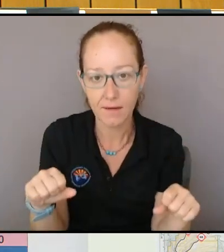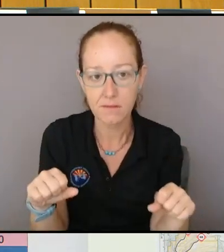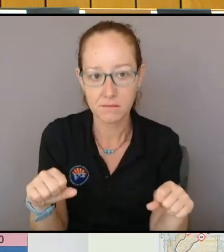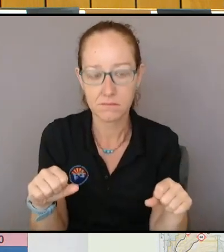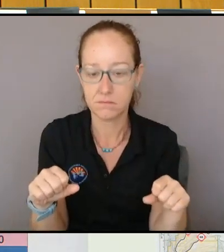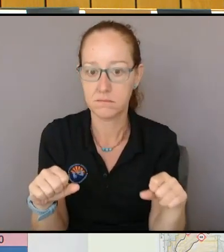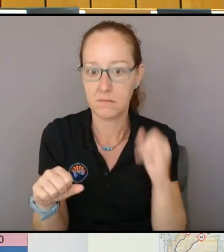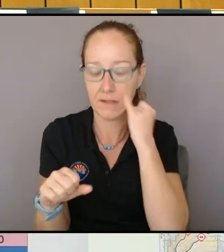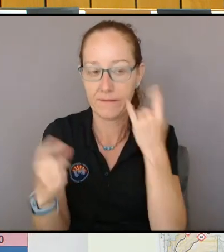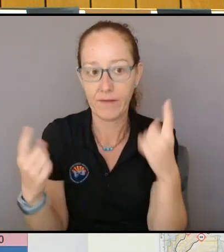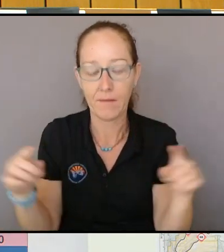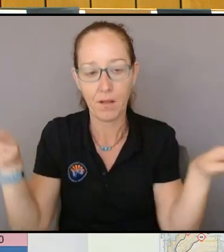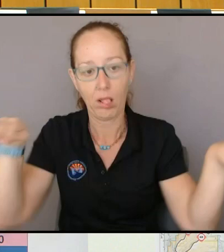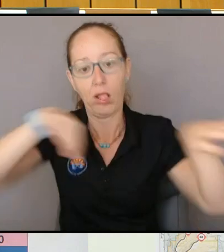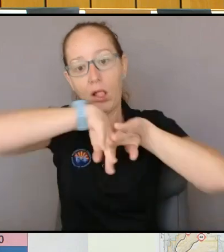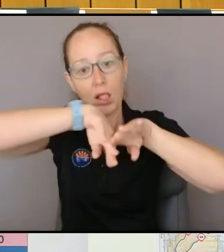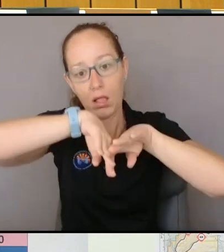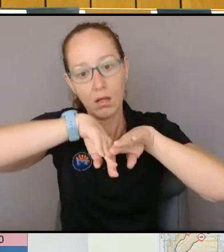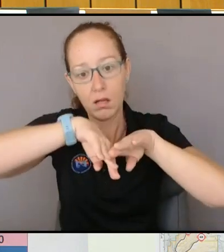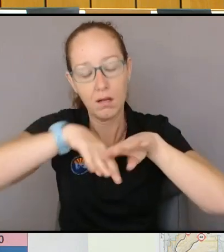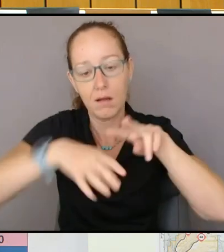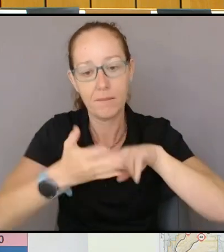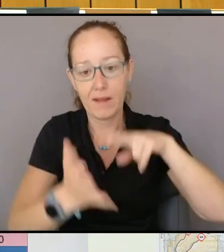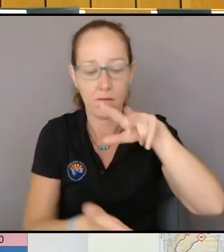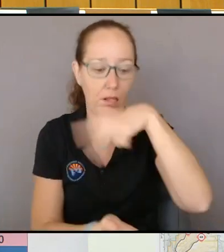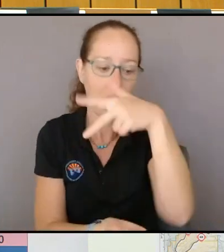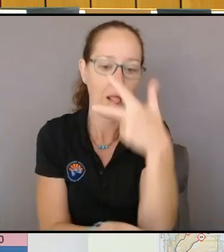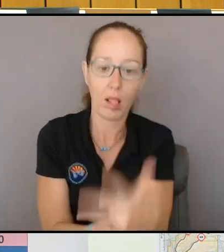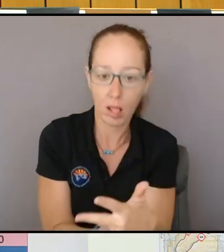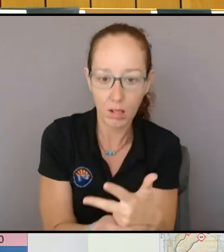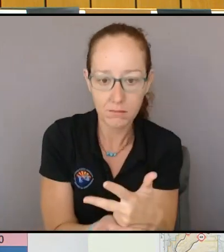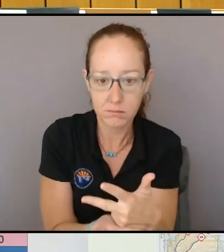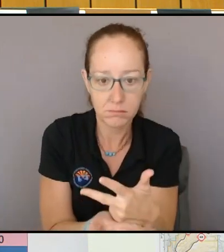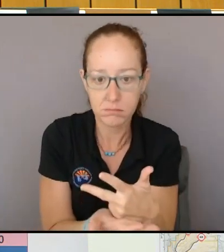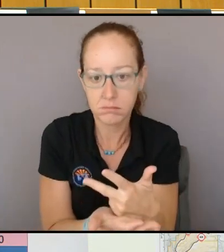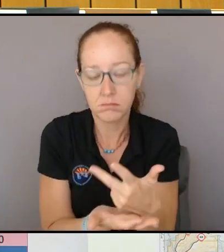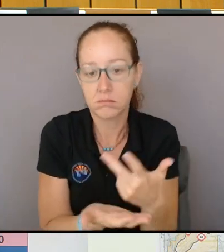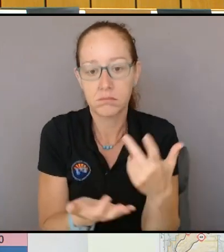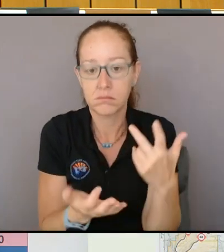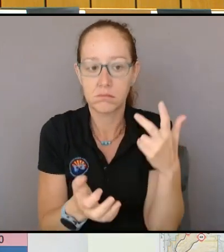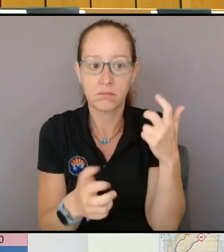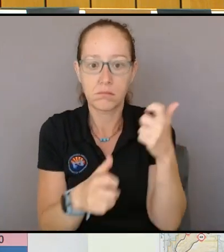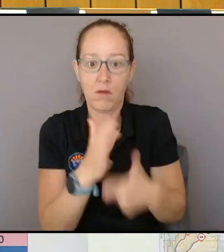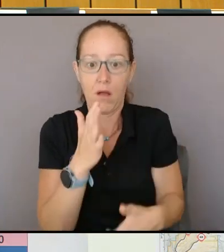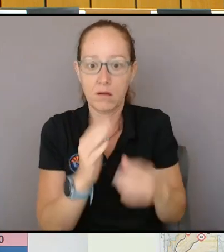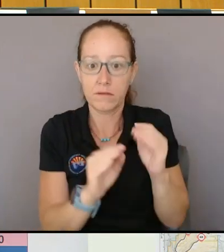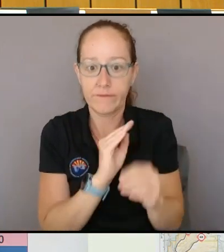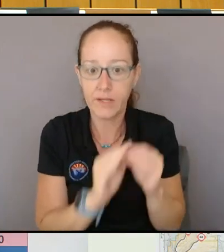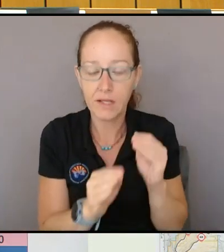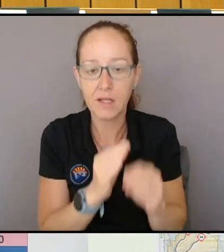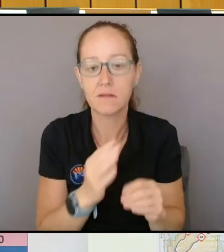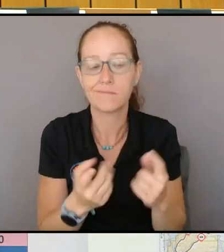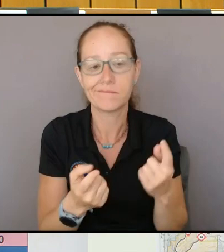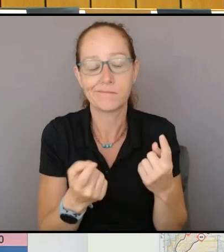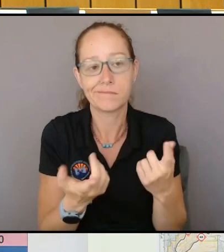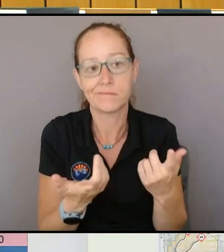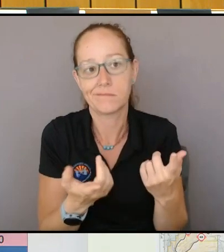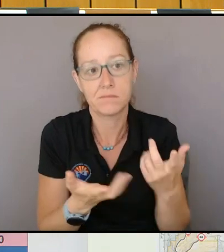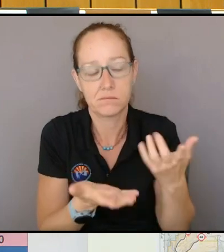that helicopter anymore and I have no idea how much it costs to fix it, but more importantly for us right now, it means we can't use it anymore. So, effort is being made to get